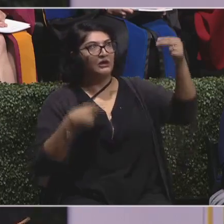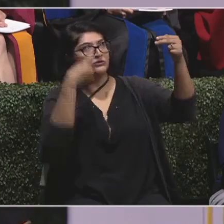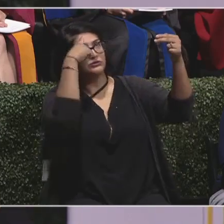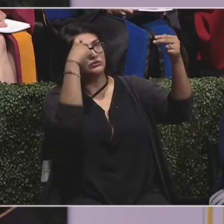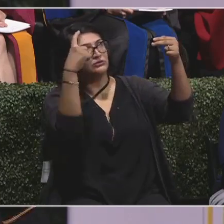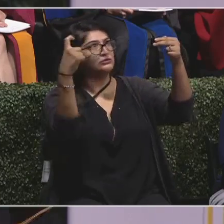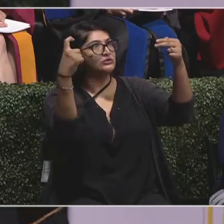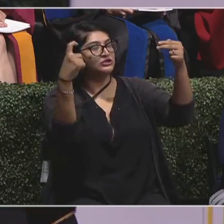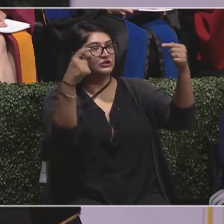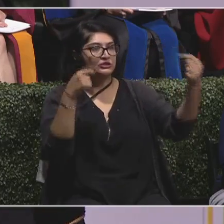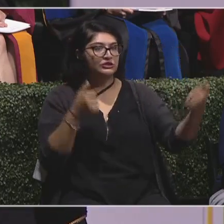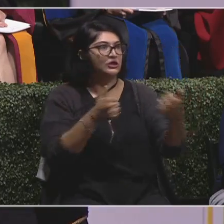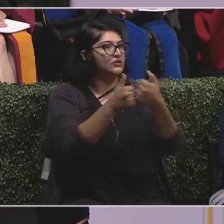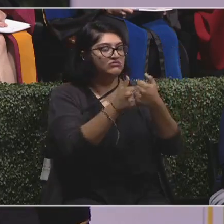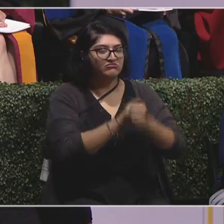DON'T BE DAUNTED BY THE HEIGHTS OF THOSE OTHER MOUNTAINS.